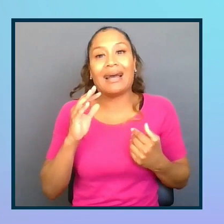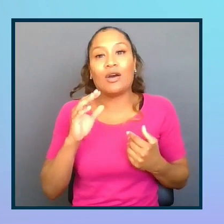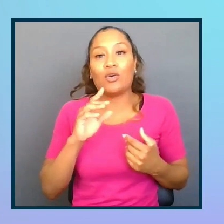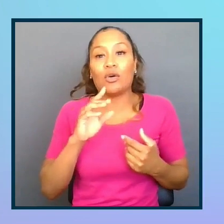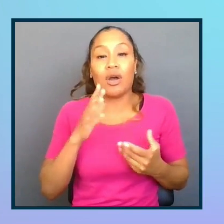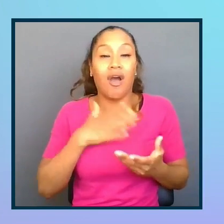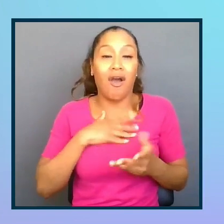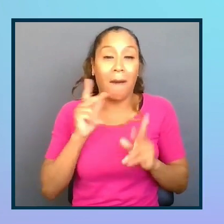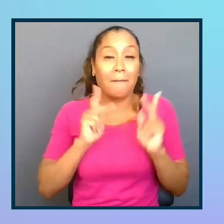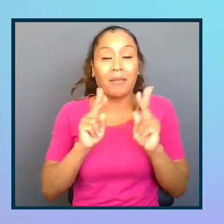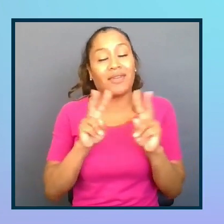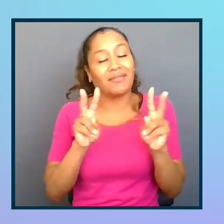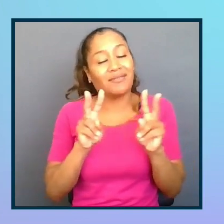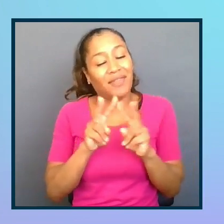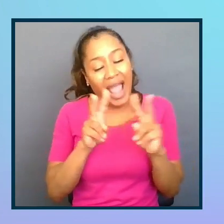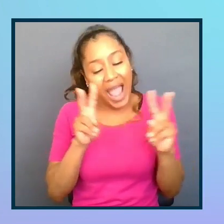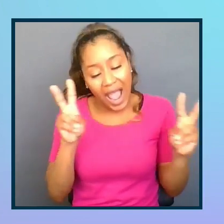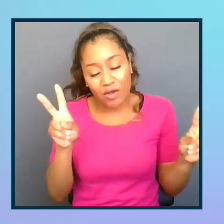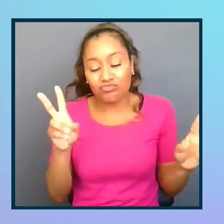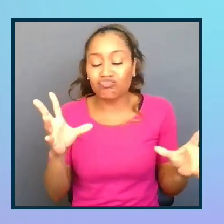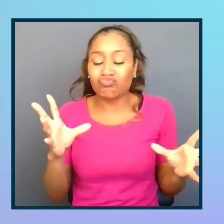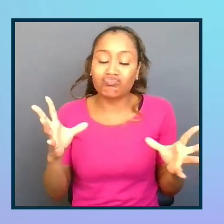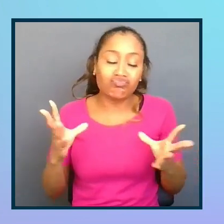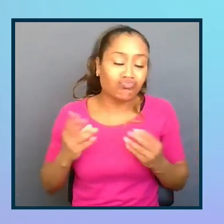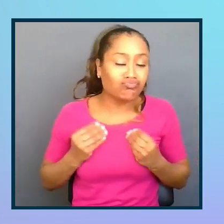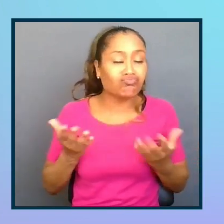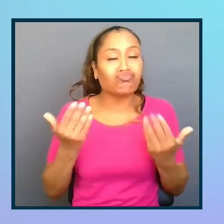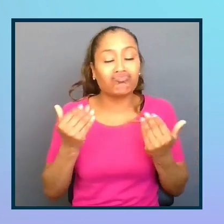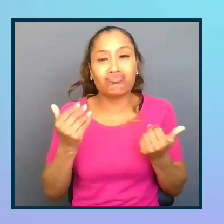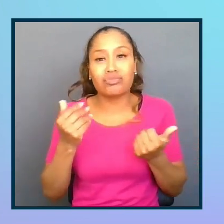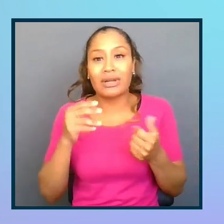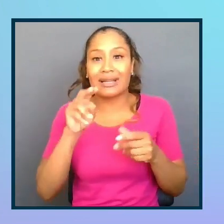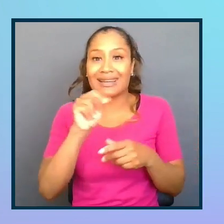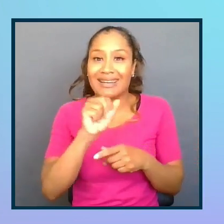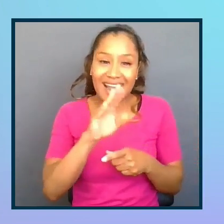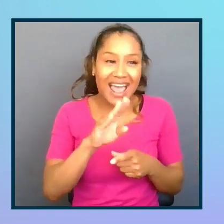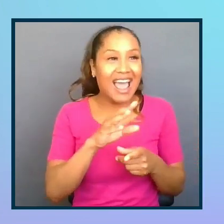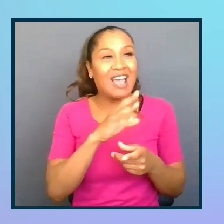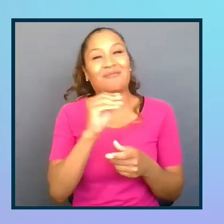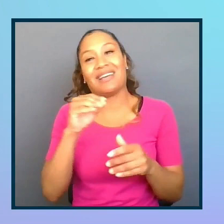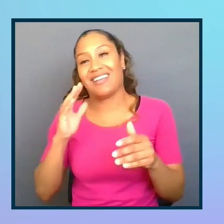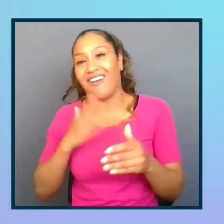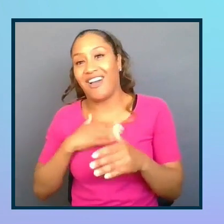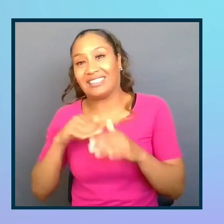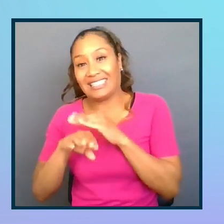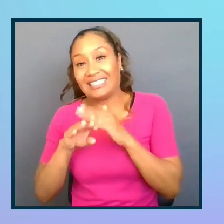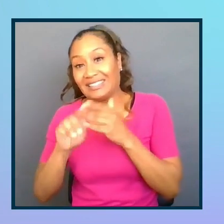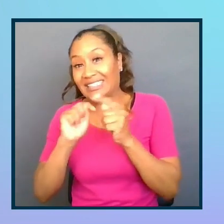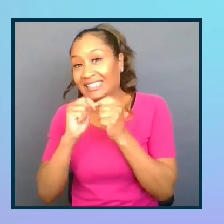as you mention, within NAB and within accessibility team, we do have a very big accessibility team,